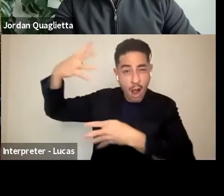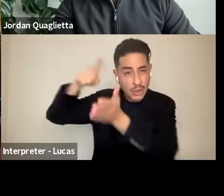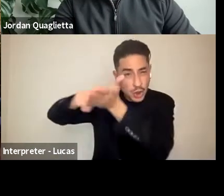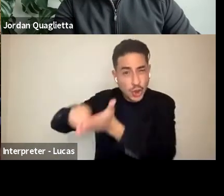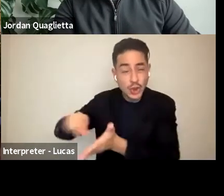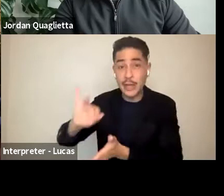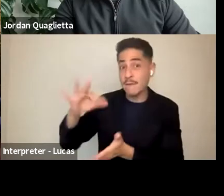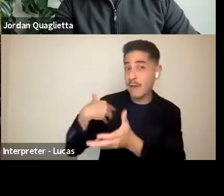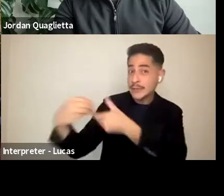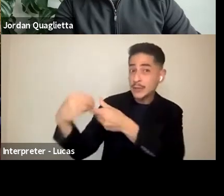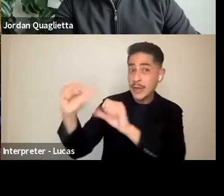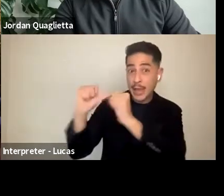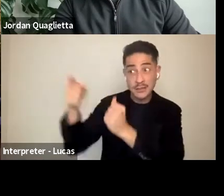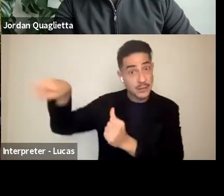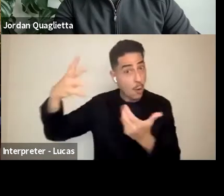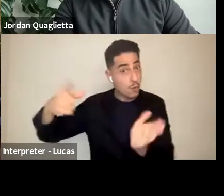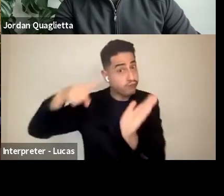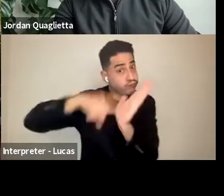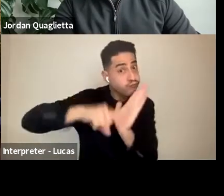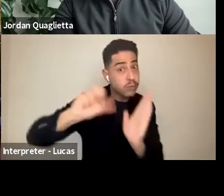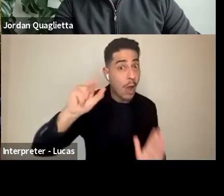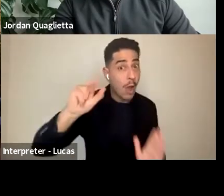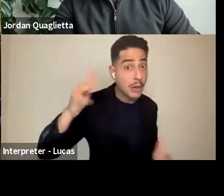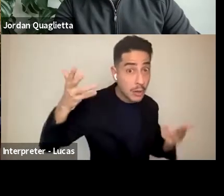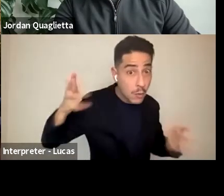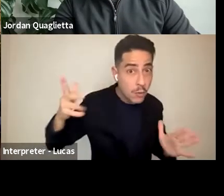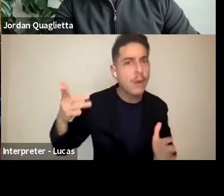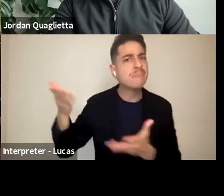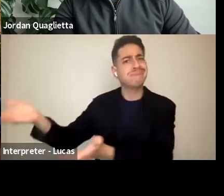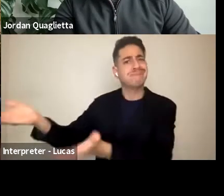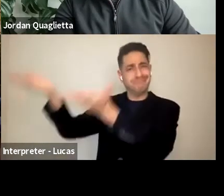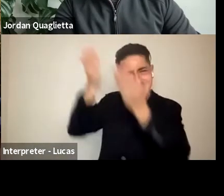agency has run an audit, look at that information, decipher